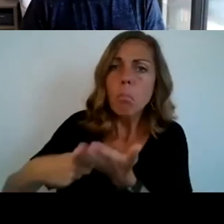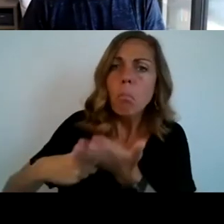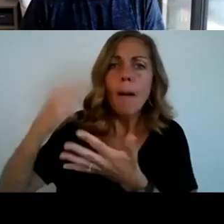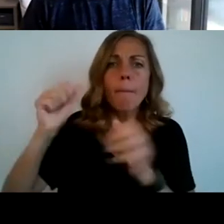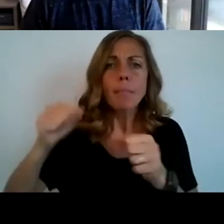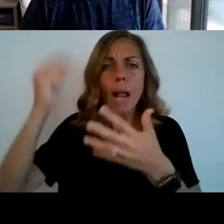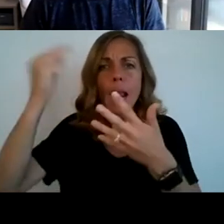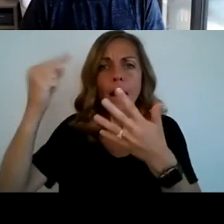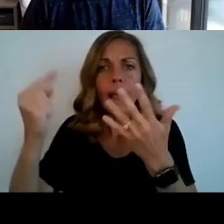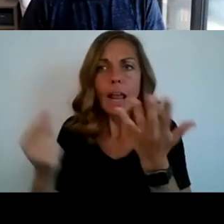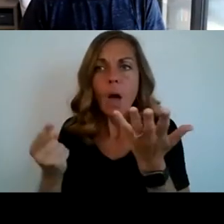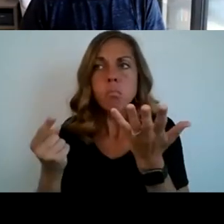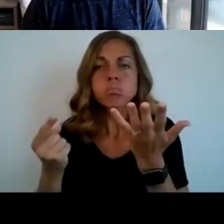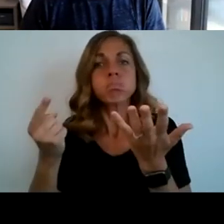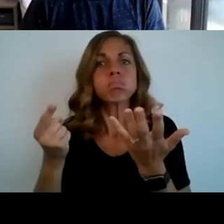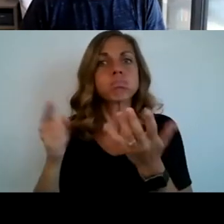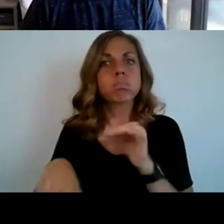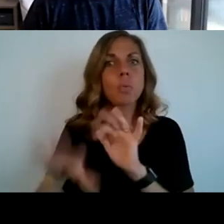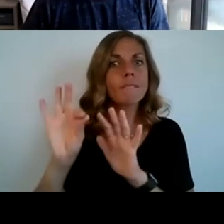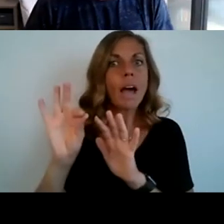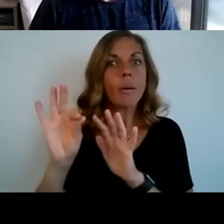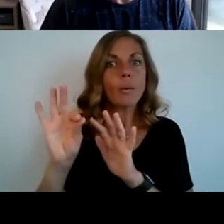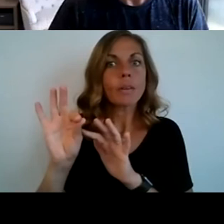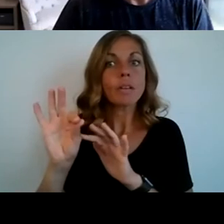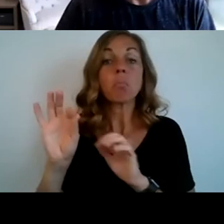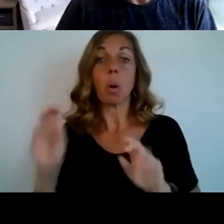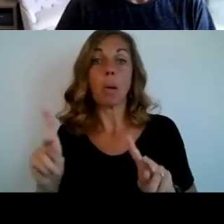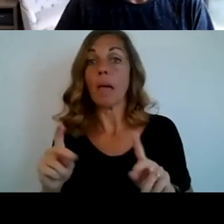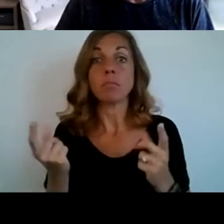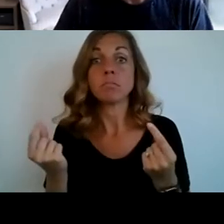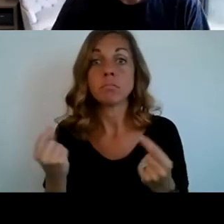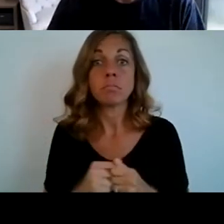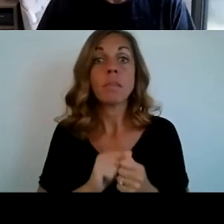And we've ended up with an individual who does four hours on, takes some time off, and